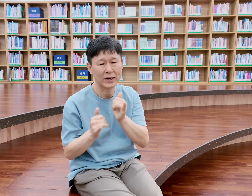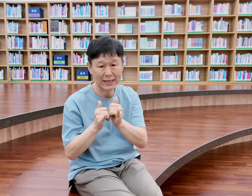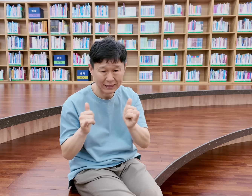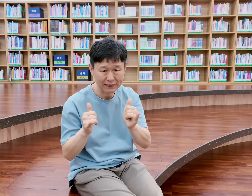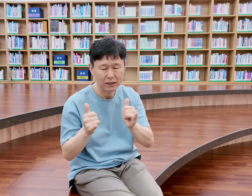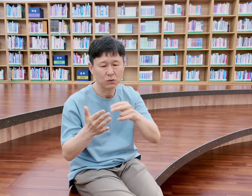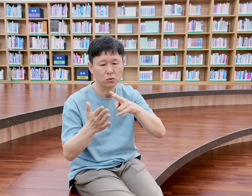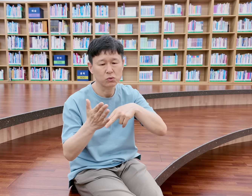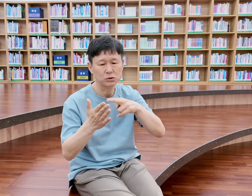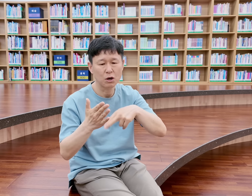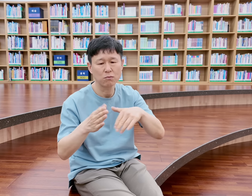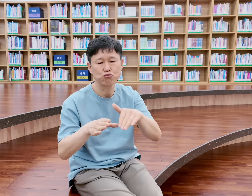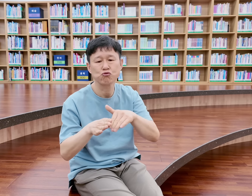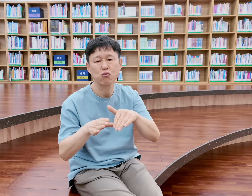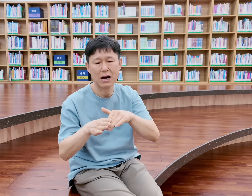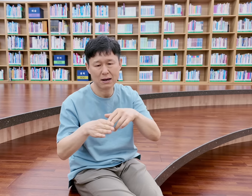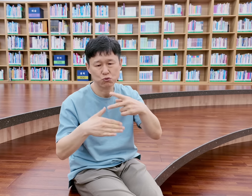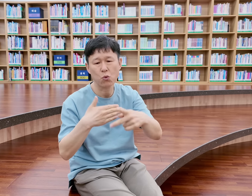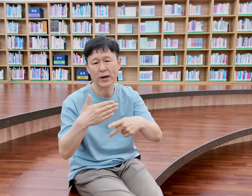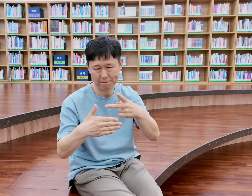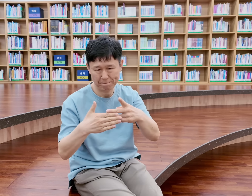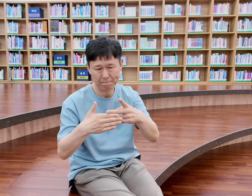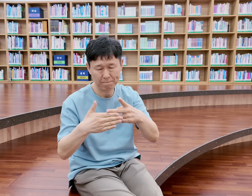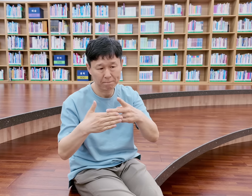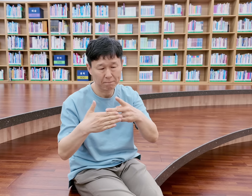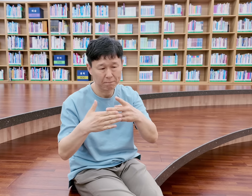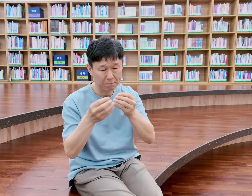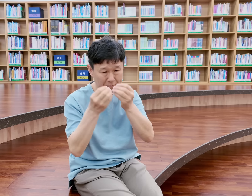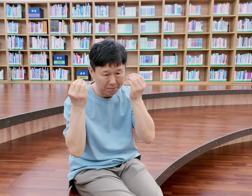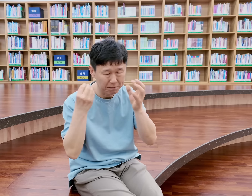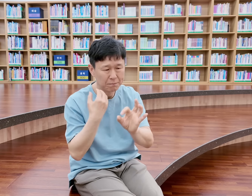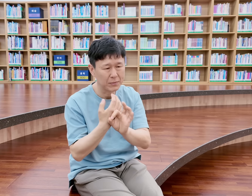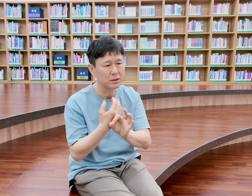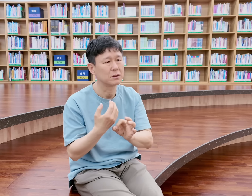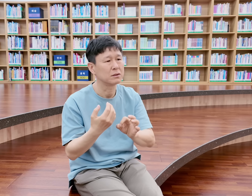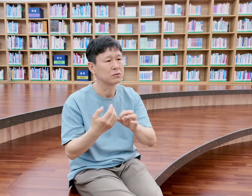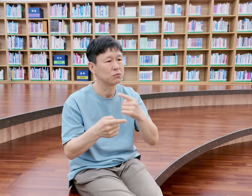operates book culture programs for the deaf.